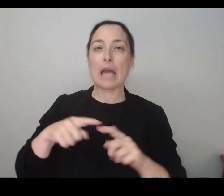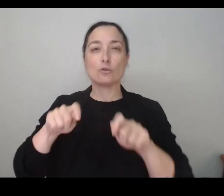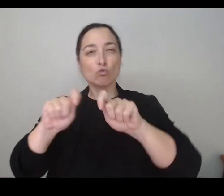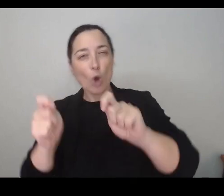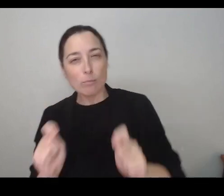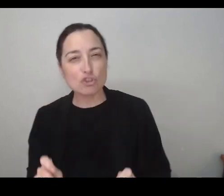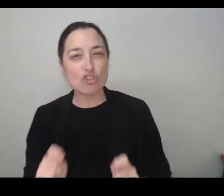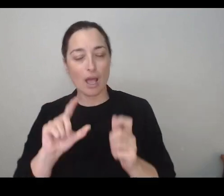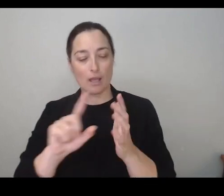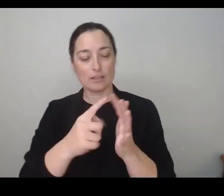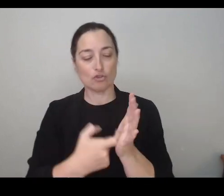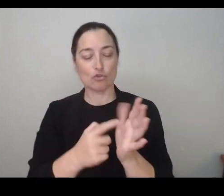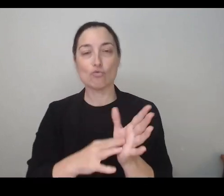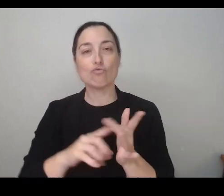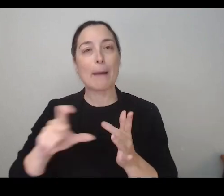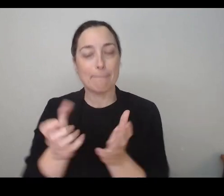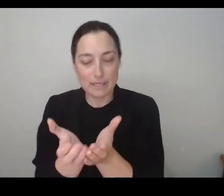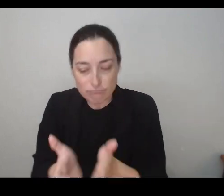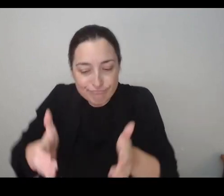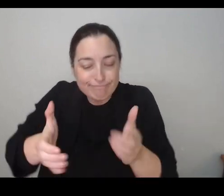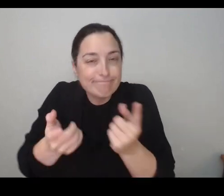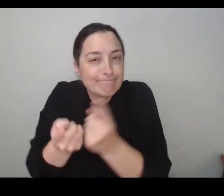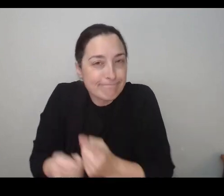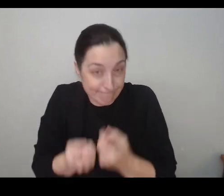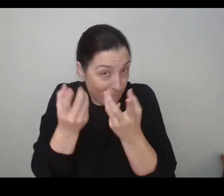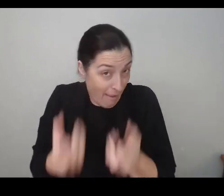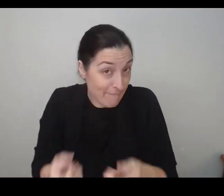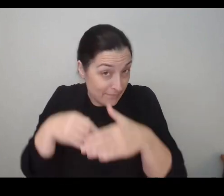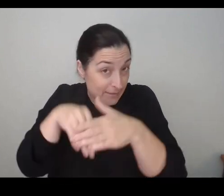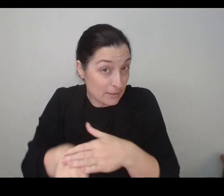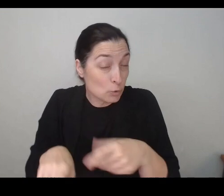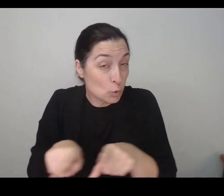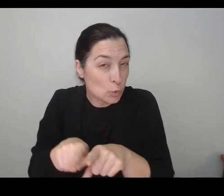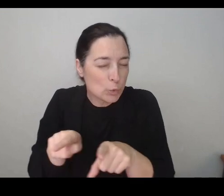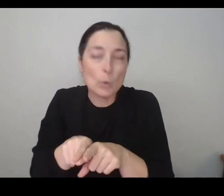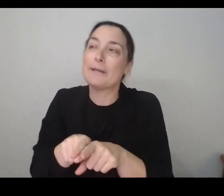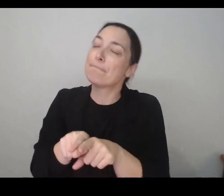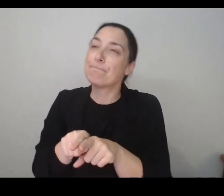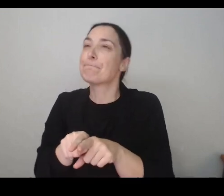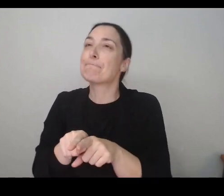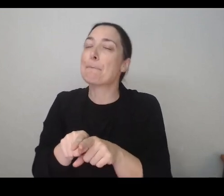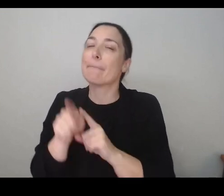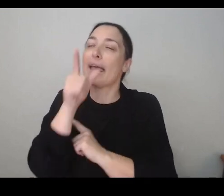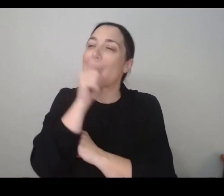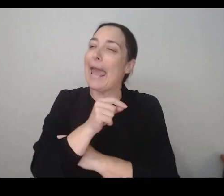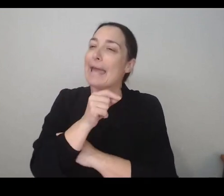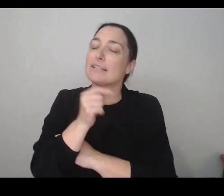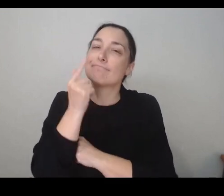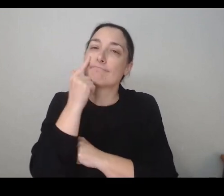And I think it'll be a way to discover all about Gauguin almost.